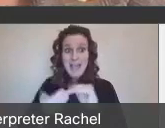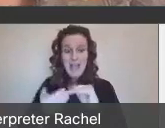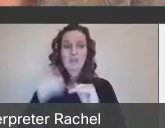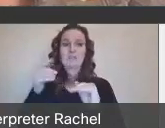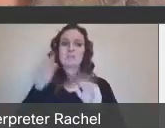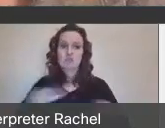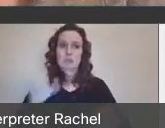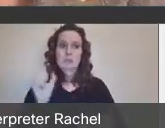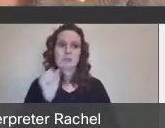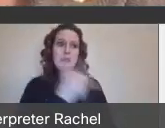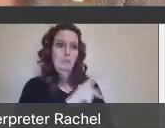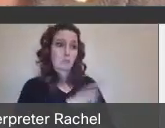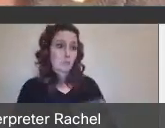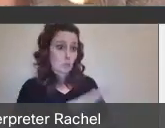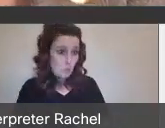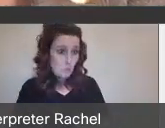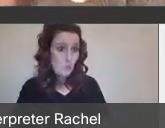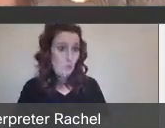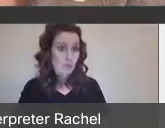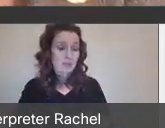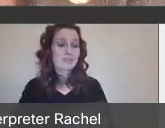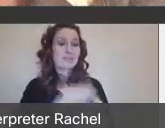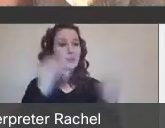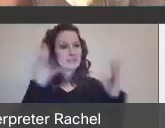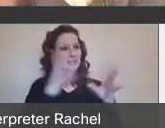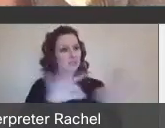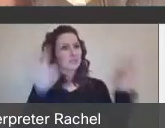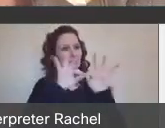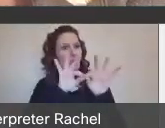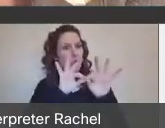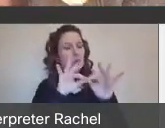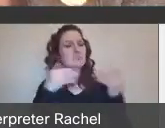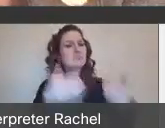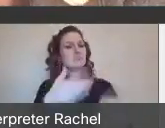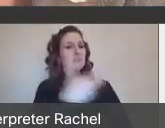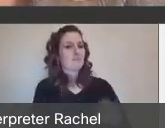they need to be able to get their kids back in school. So it's important for our parents